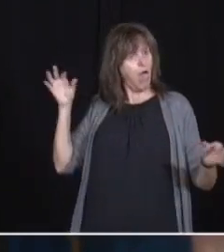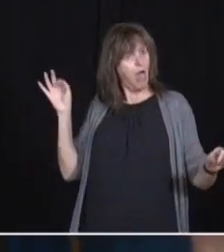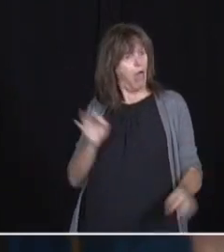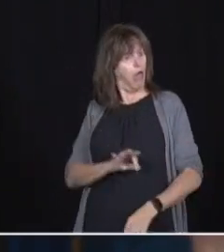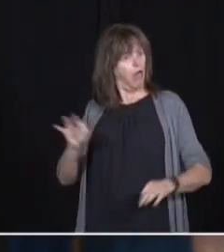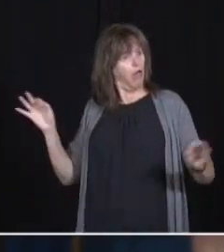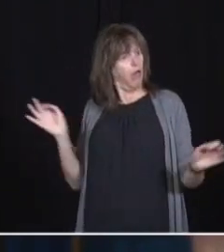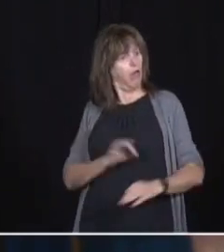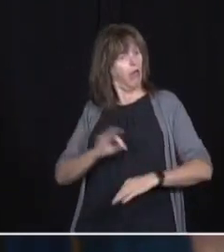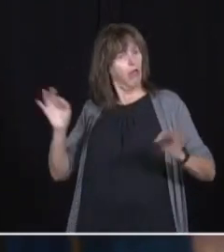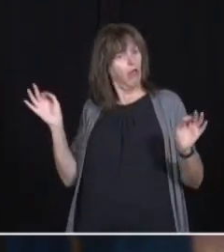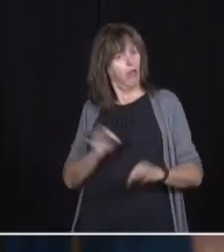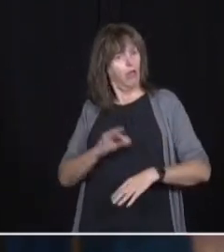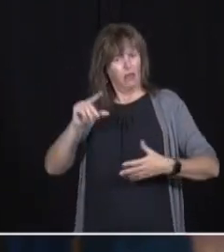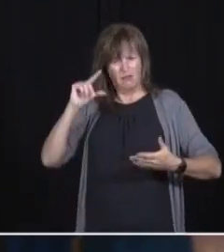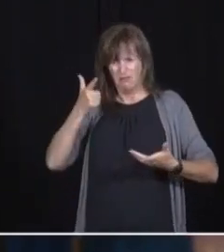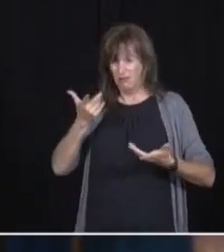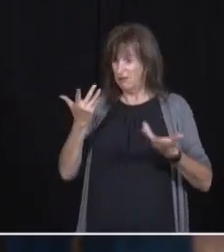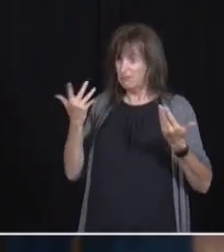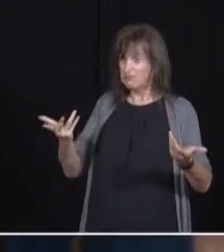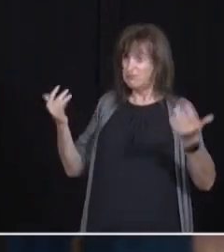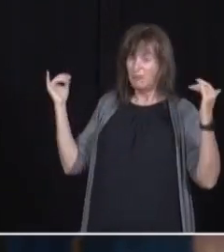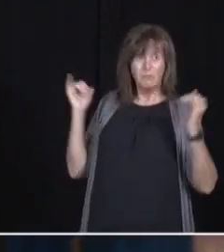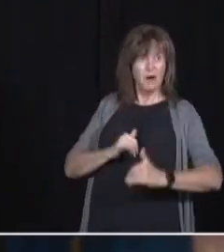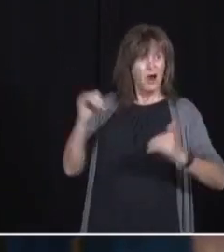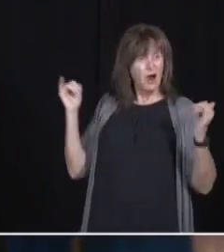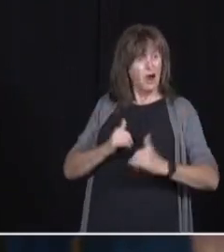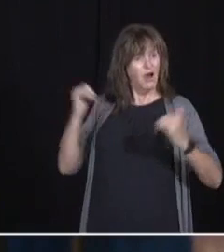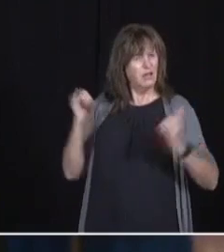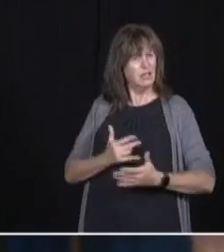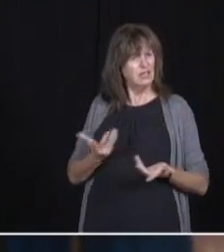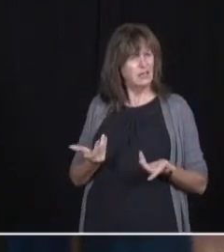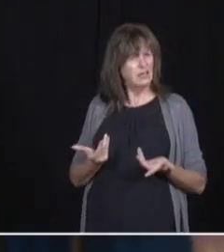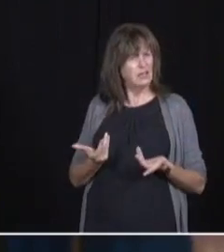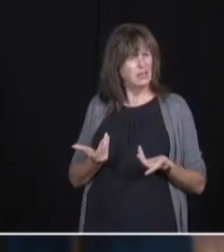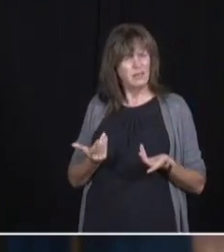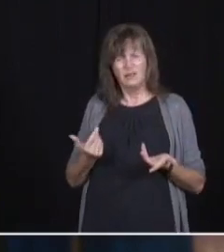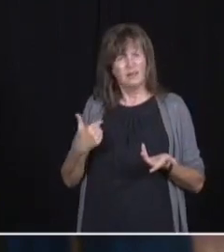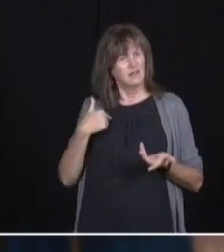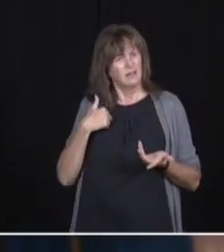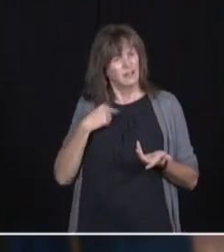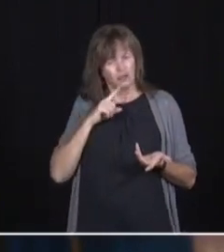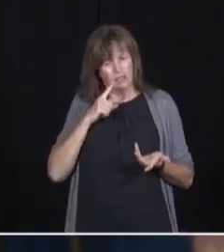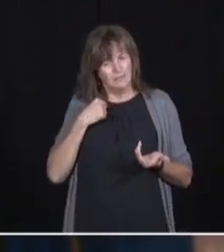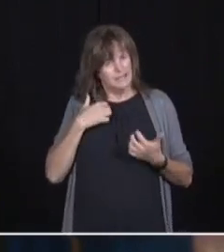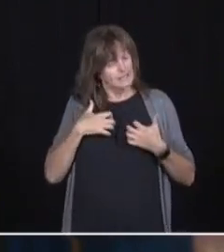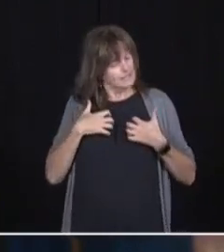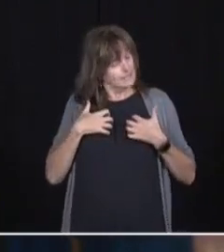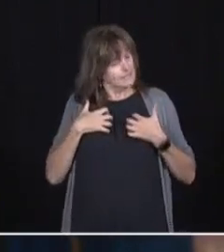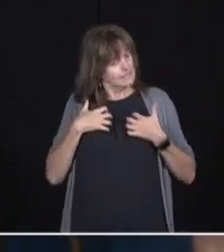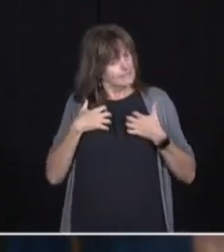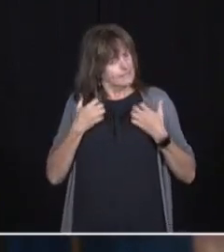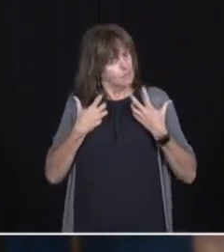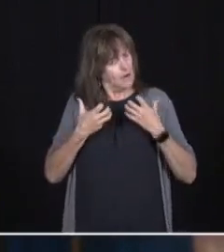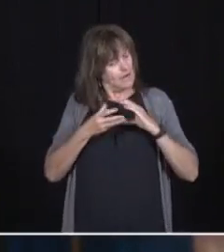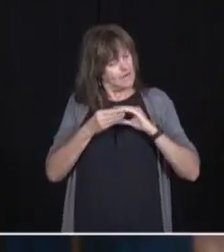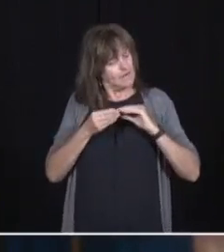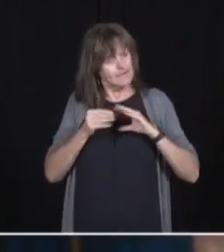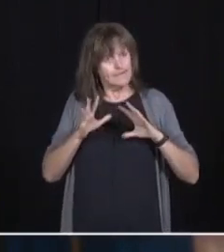You have everyone in the province sitting there bending over backwards stop and we've got a bunch of jokers that they do think it is no problem.